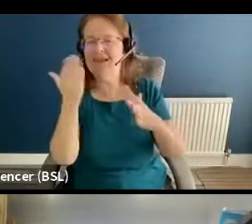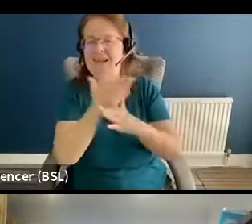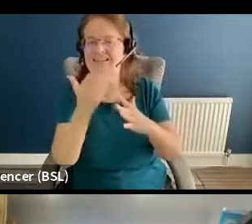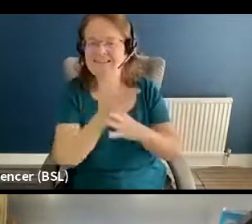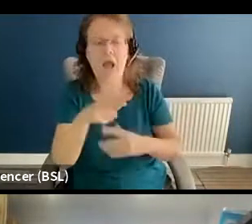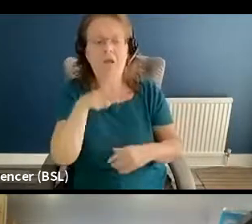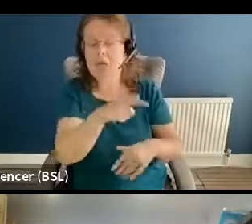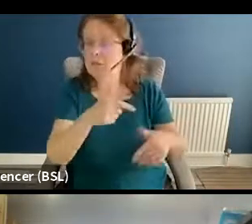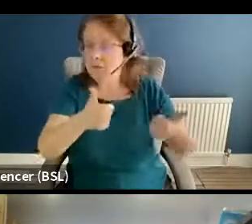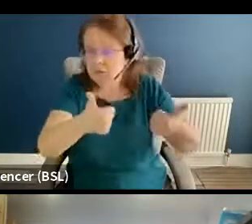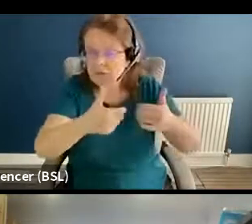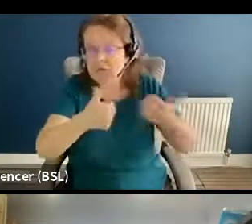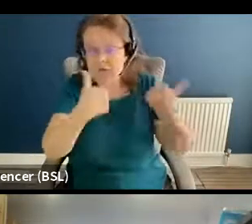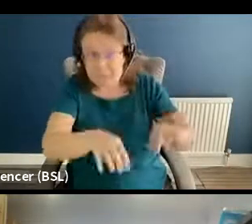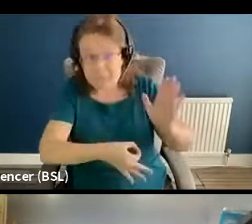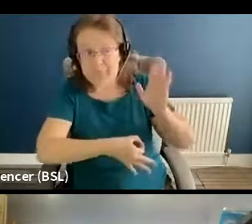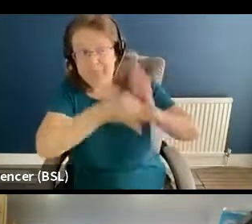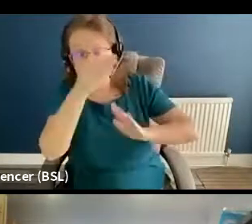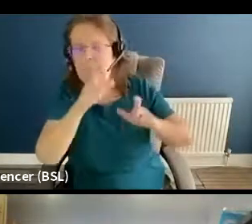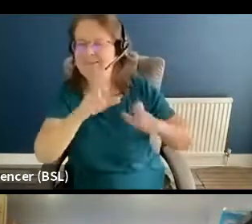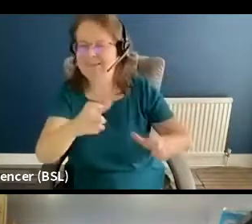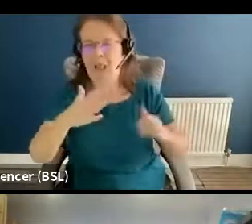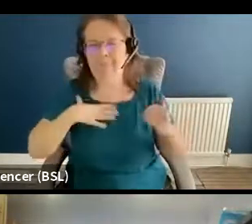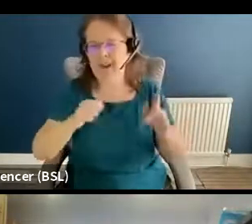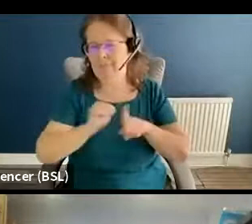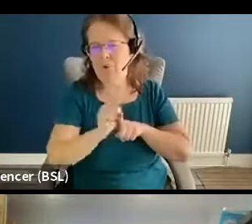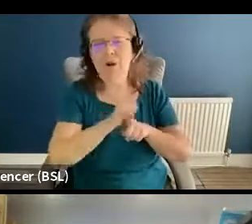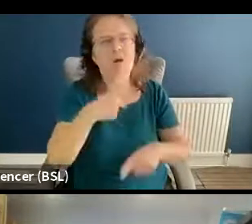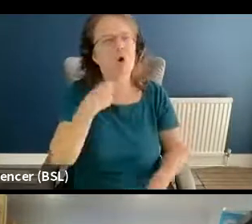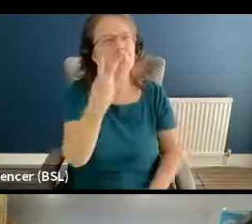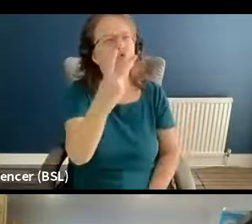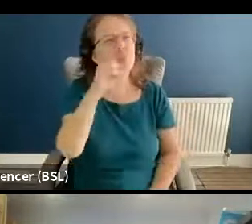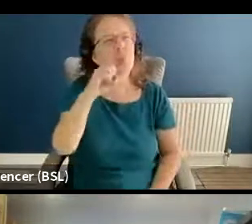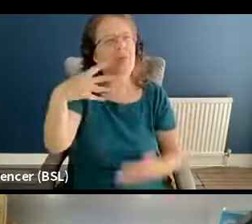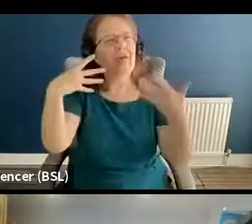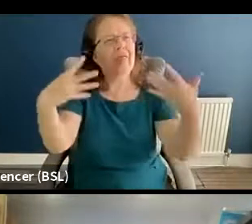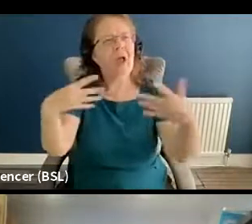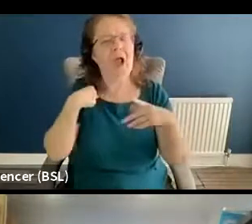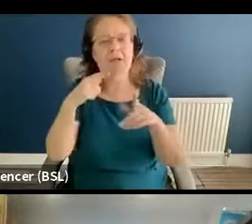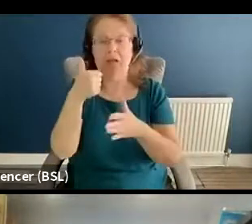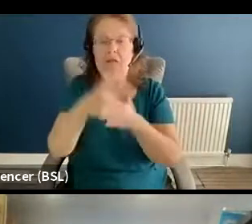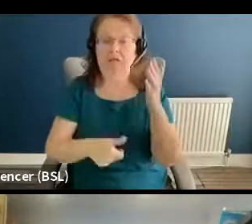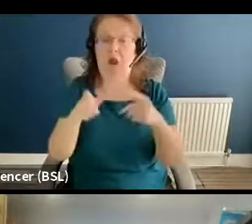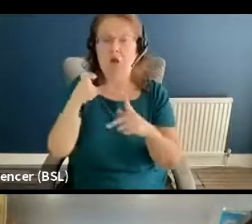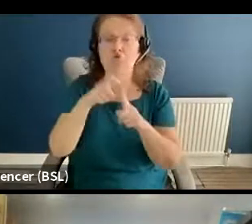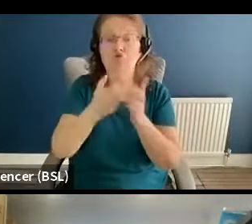to do. Back in 2009, when I started improving Drupal's accessibility, I thought we'd be able